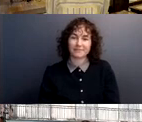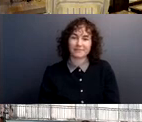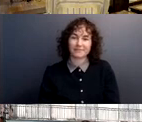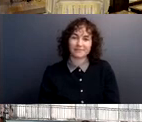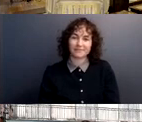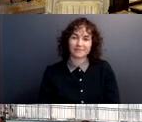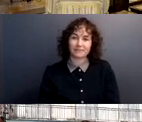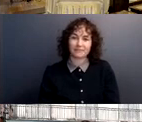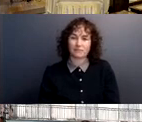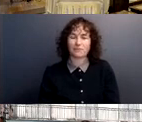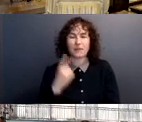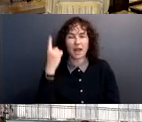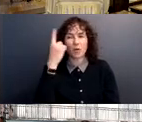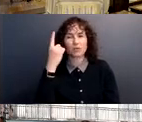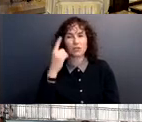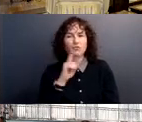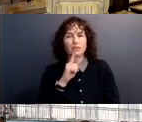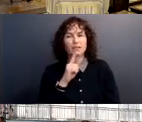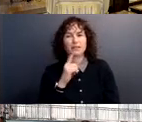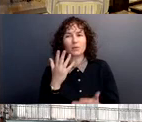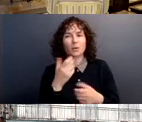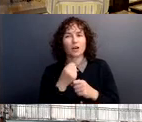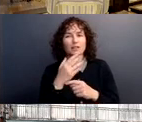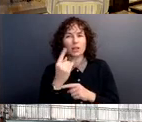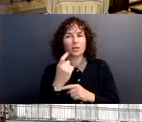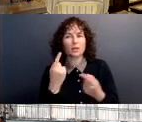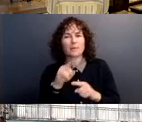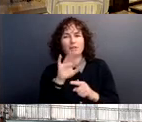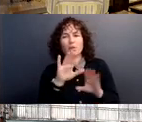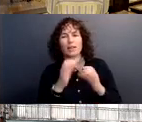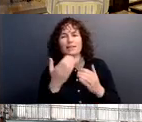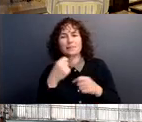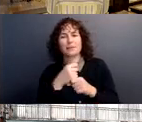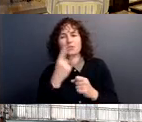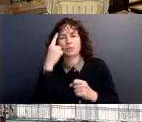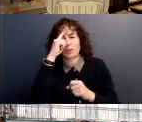And I wonder what generated that question. What's happening in your class that makes you think of that?